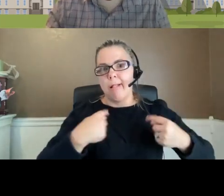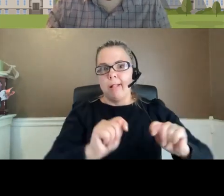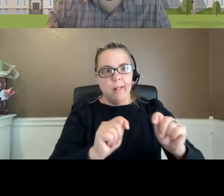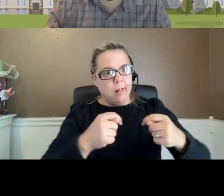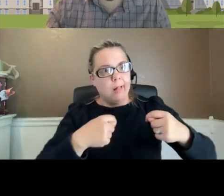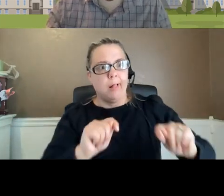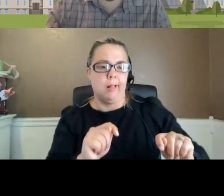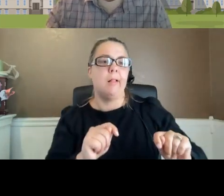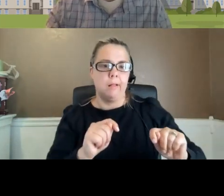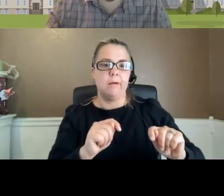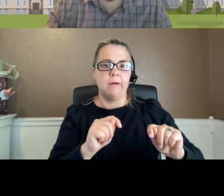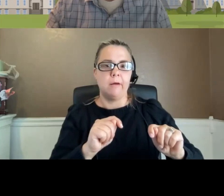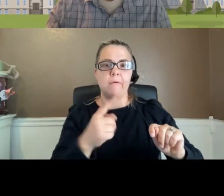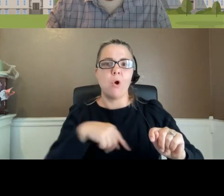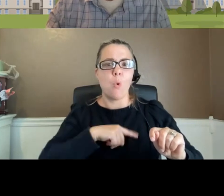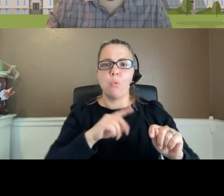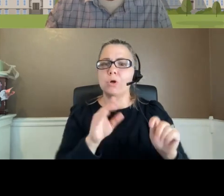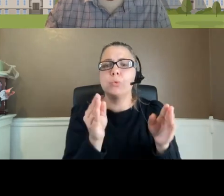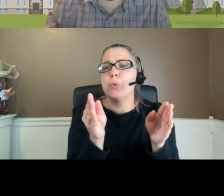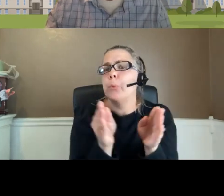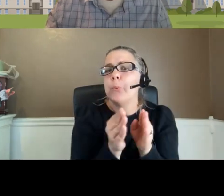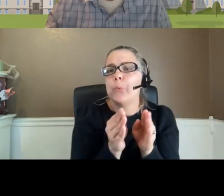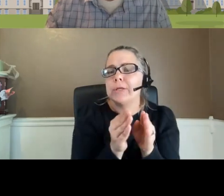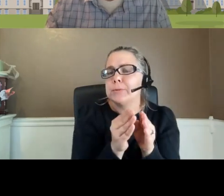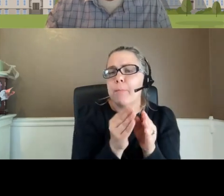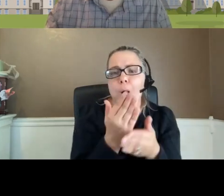focus on just some smaller components of this, but first, you know, we need to decide what it is